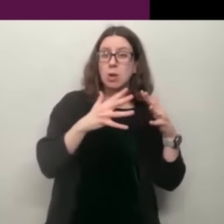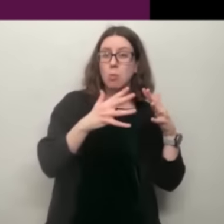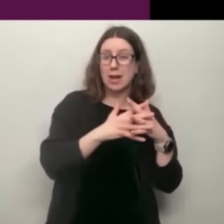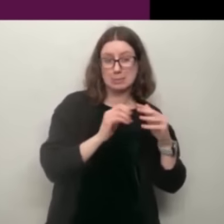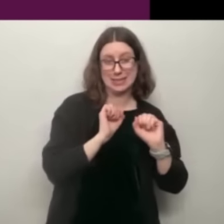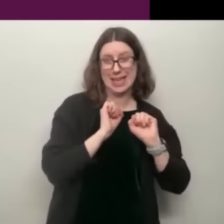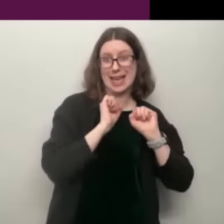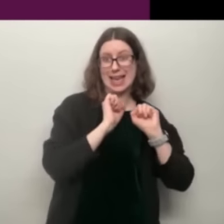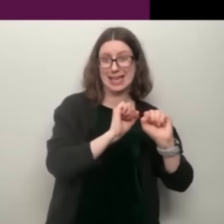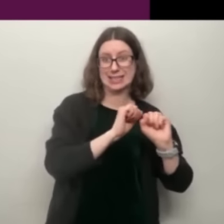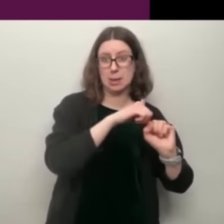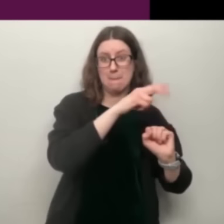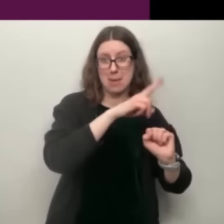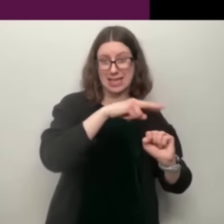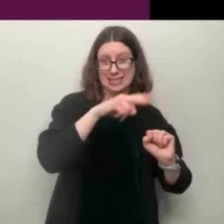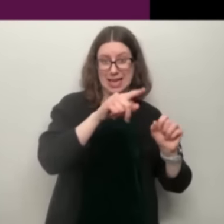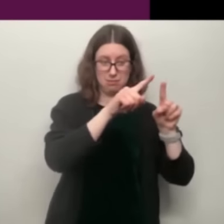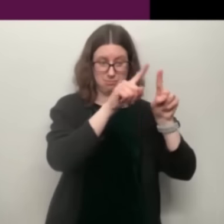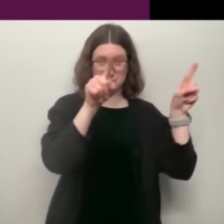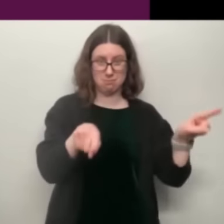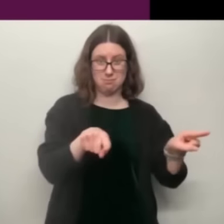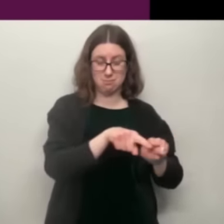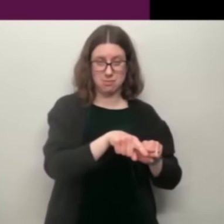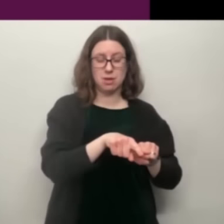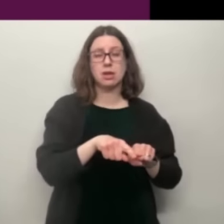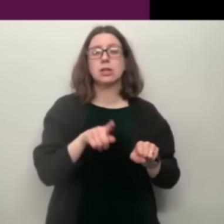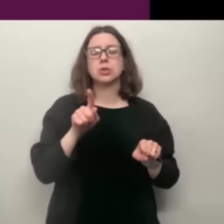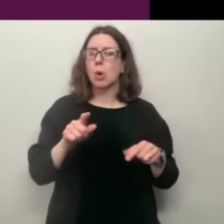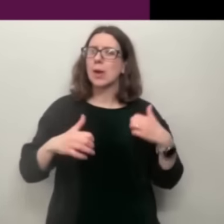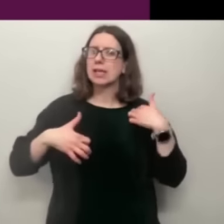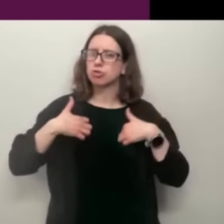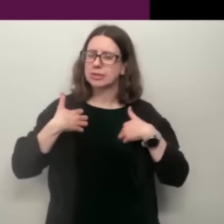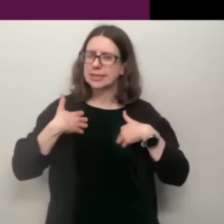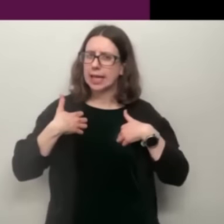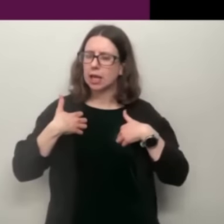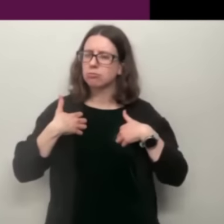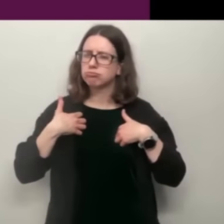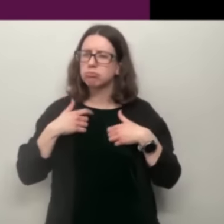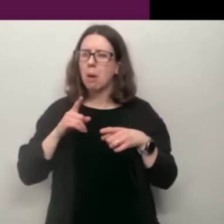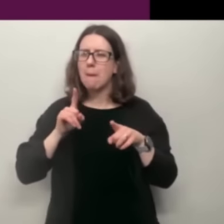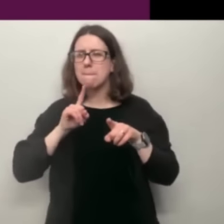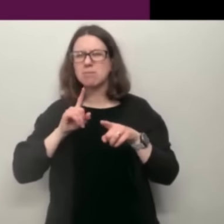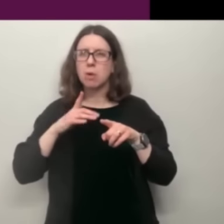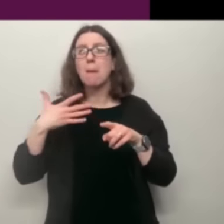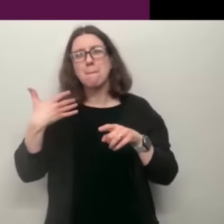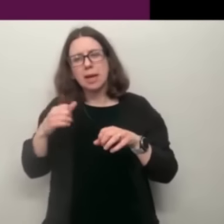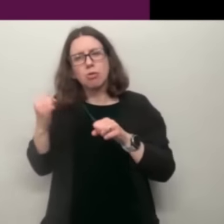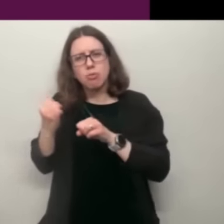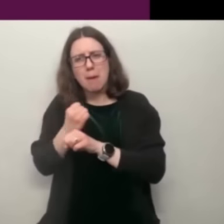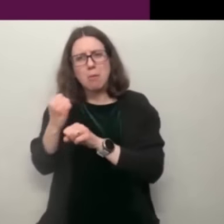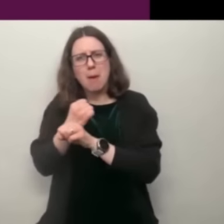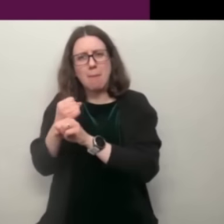But it's interesting to see that the bridge is predominantly painted black in subsequent renderings. And again, the paint research